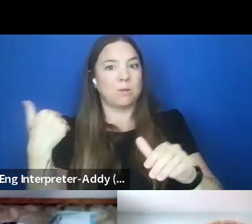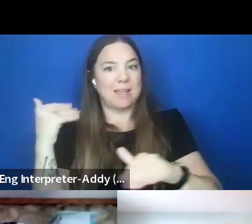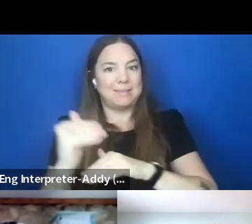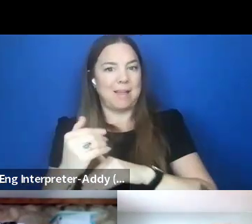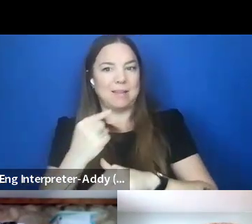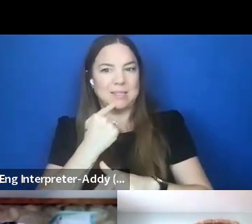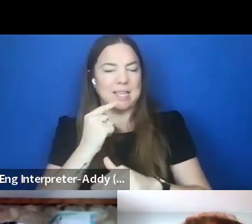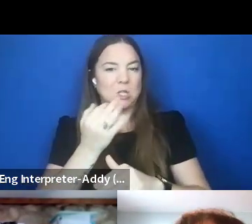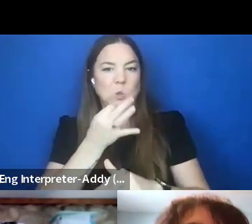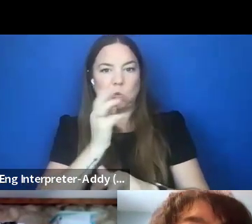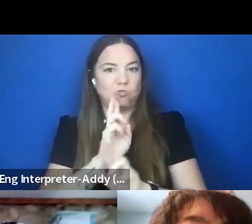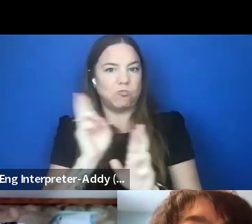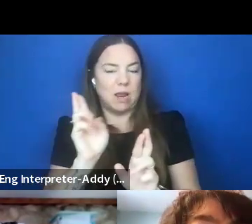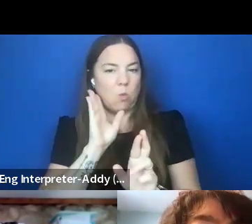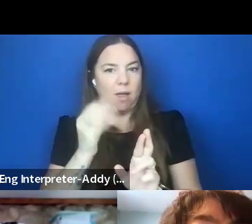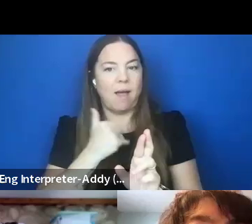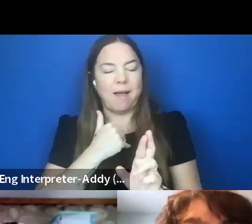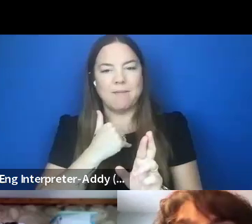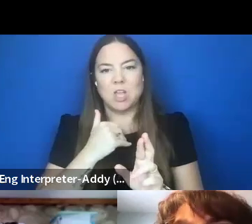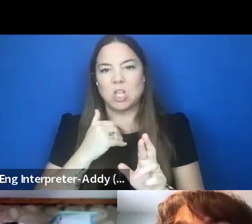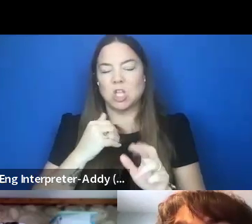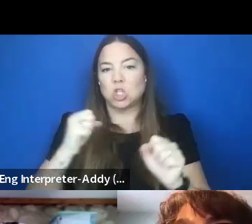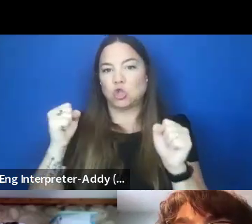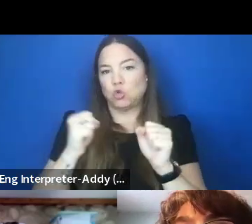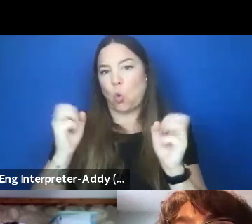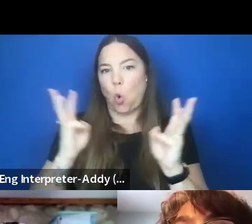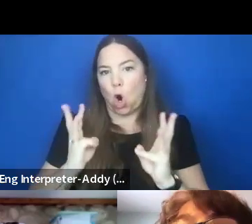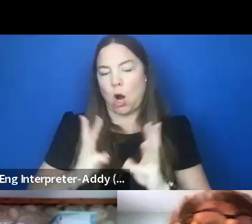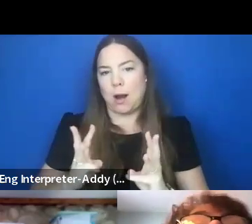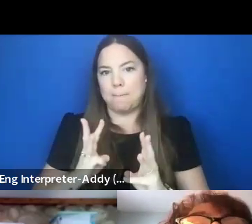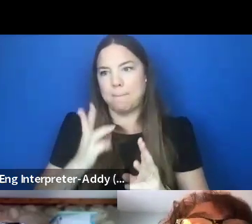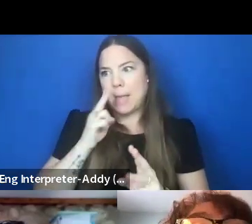Adeleigh Belyeu: they're getting ready to do their storm spotter classes for the fall. Don Dew: Oh, really.